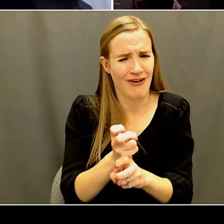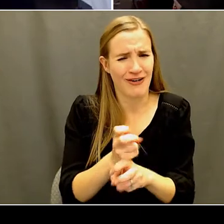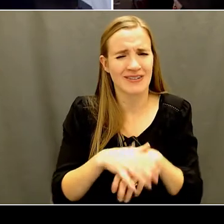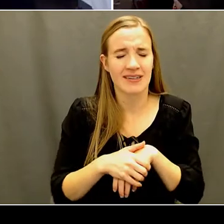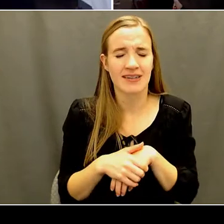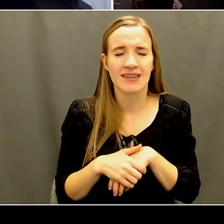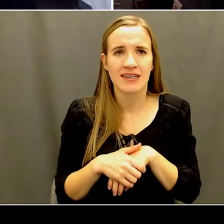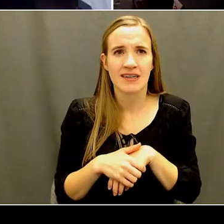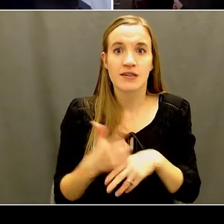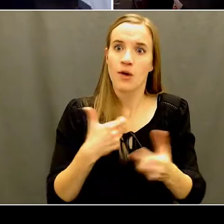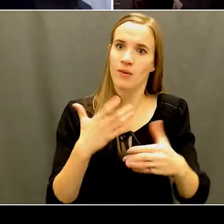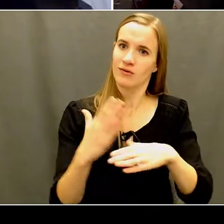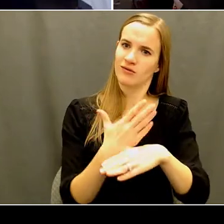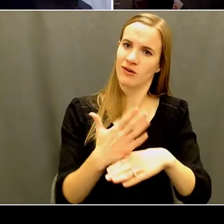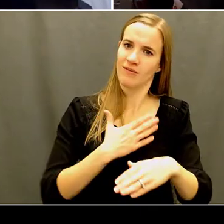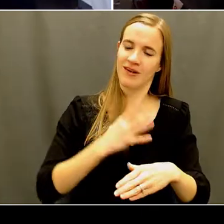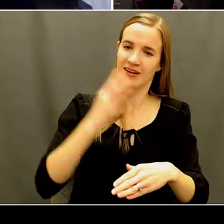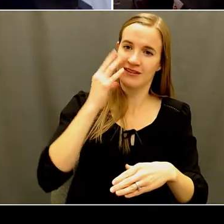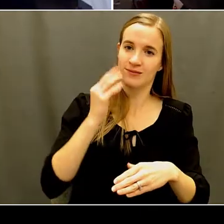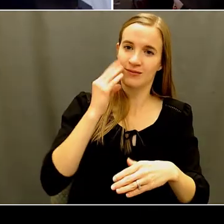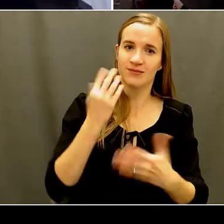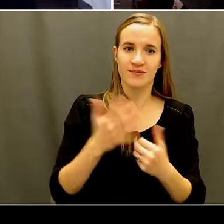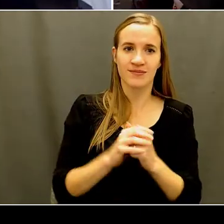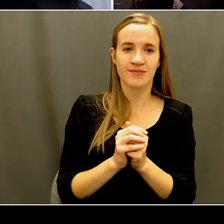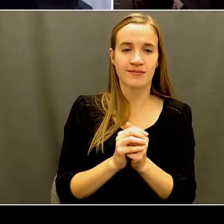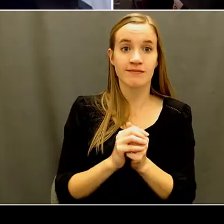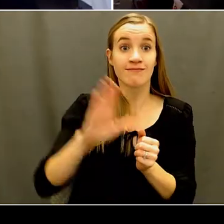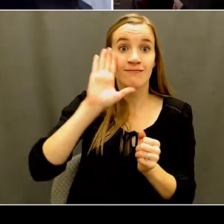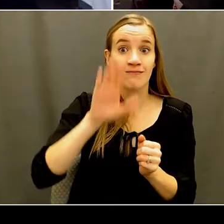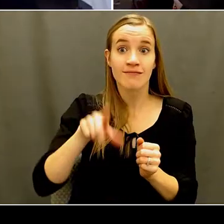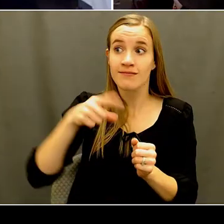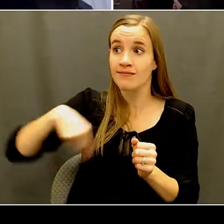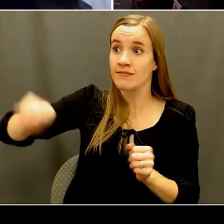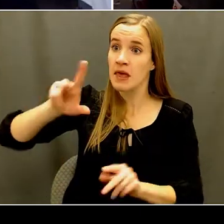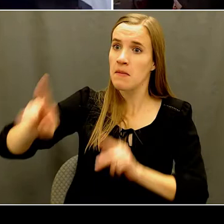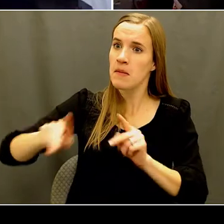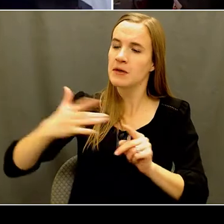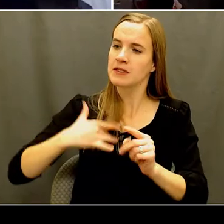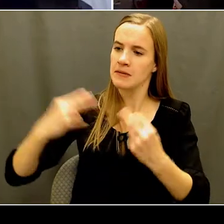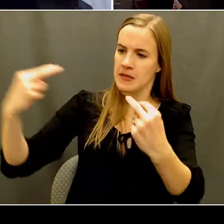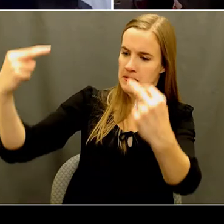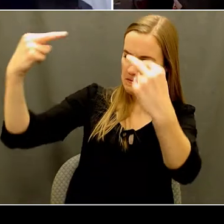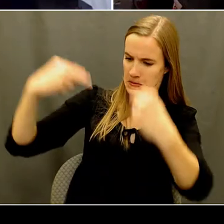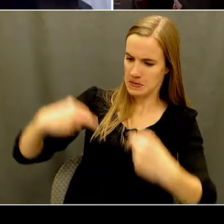competency from the moment I walked into a room. And the last thing I wanted